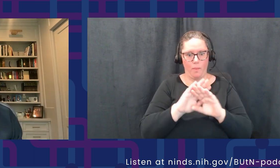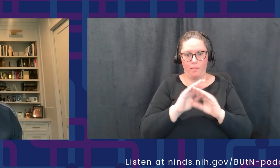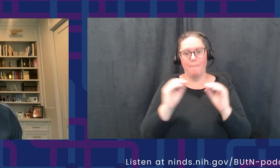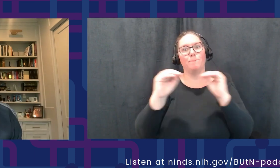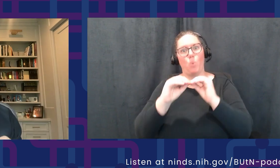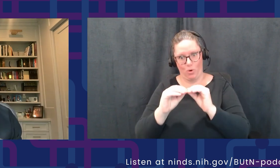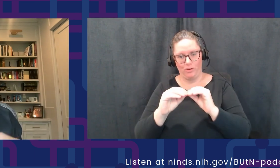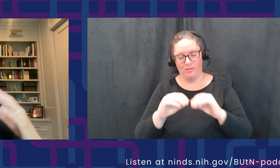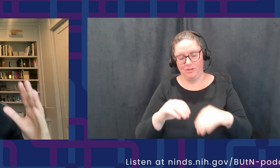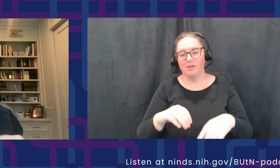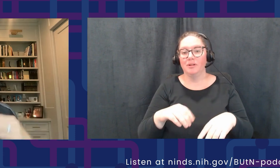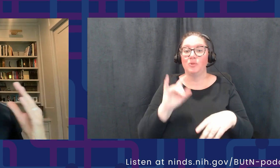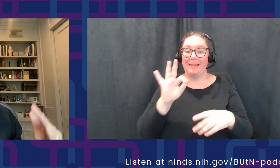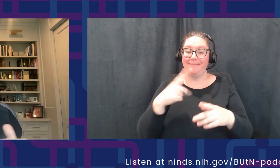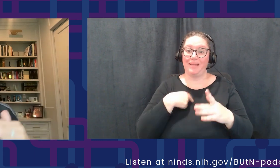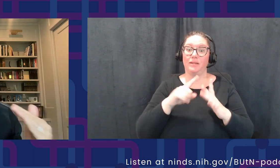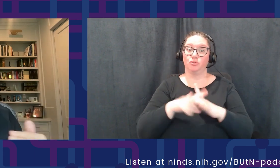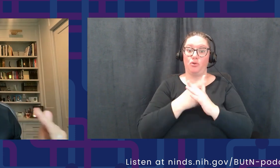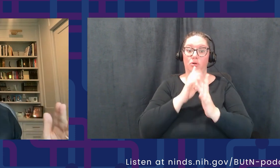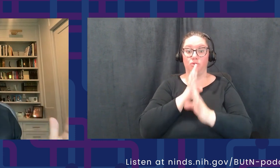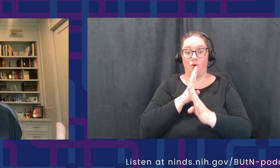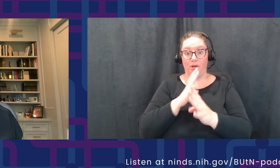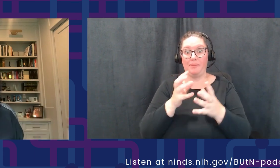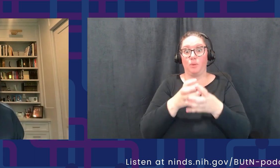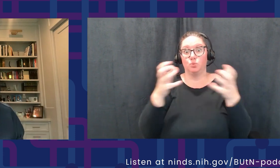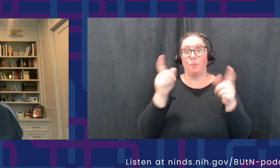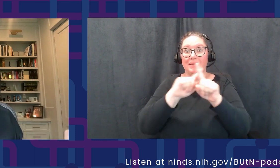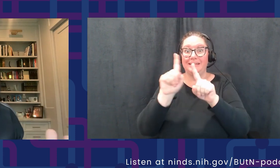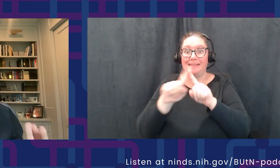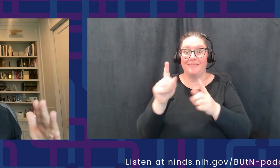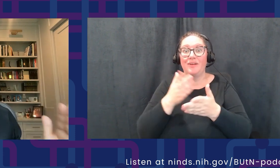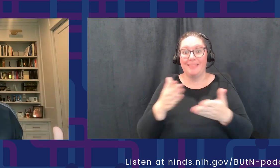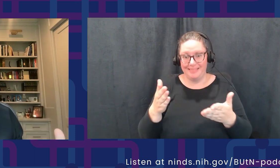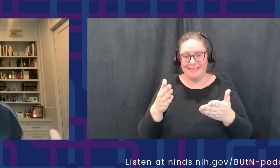Because if you start talking about so many things to explain something